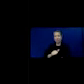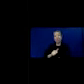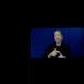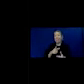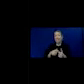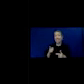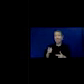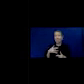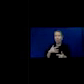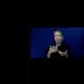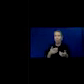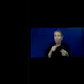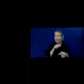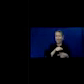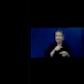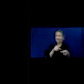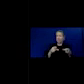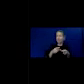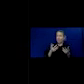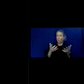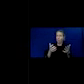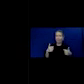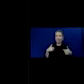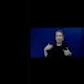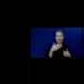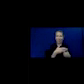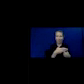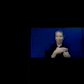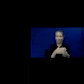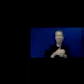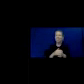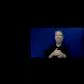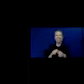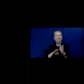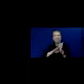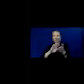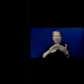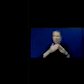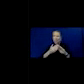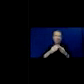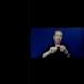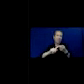place of employment, people are glad that they are there, and it creates that community and the friendships that Kaitlin talked about.